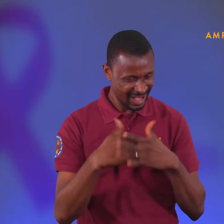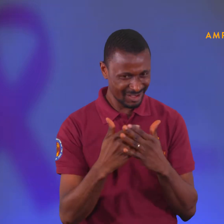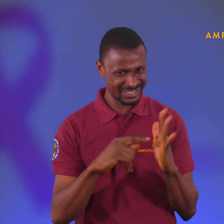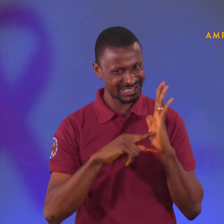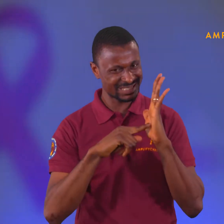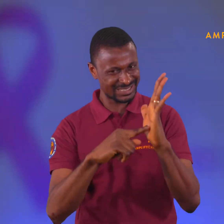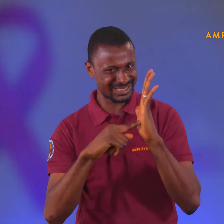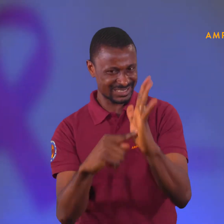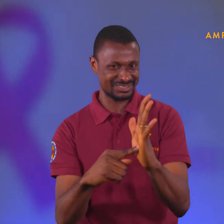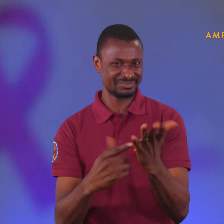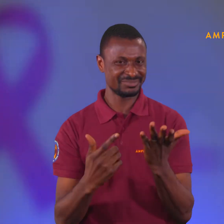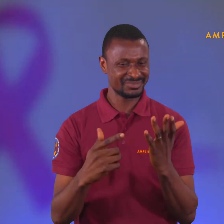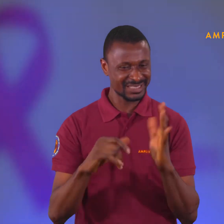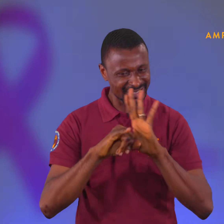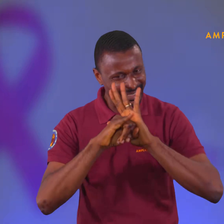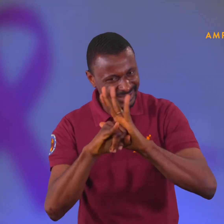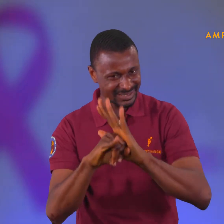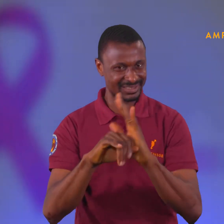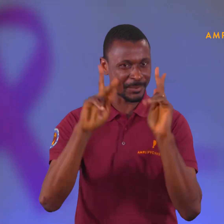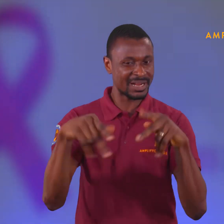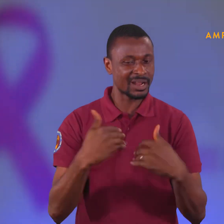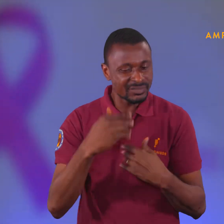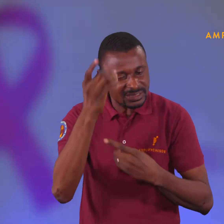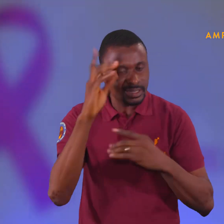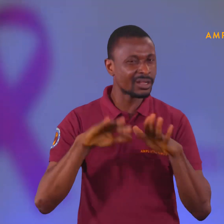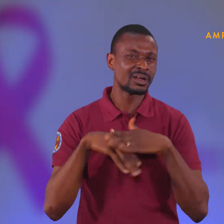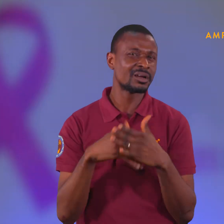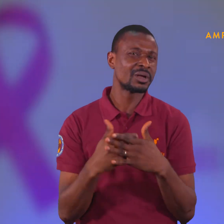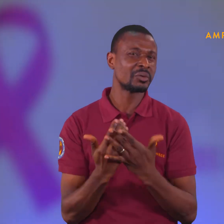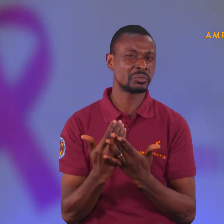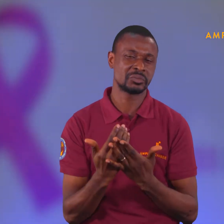What are the symptoms of STI? How do you identify that a person has an STI?